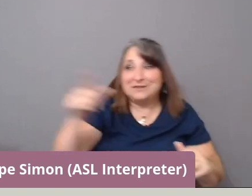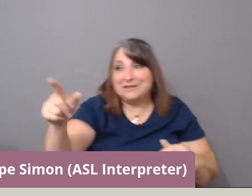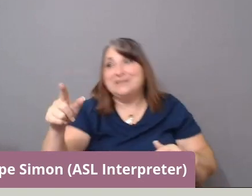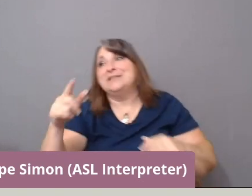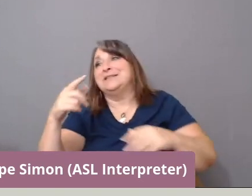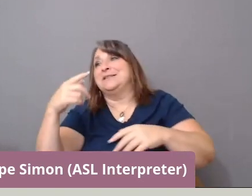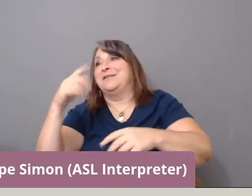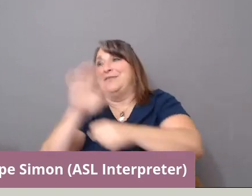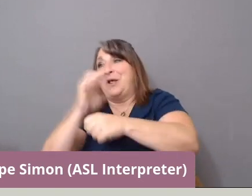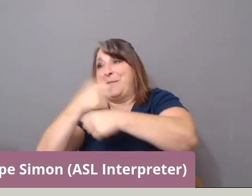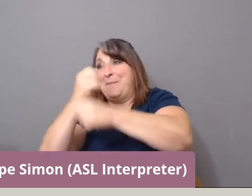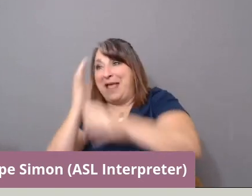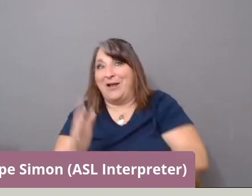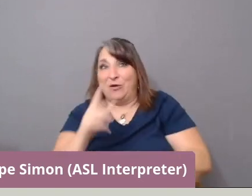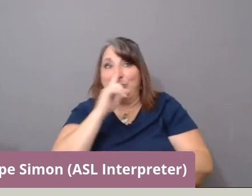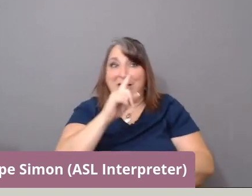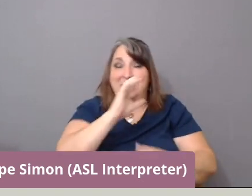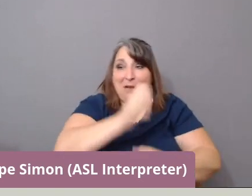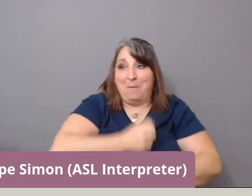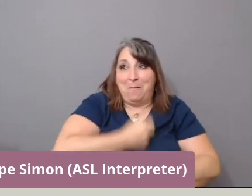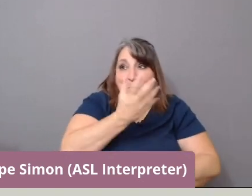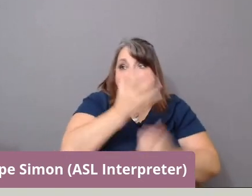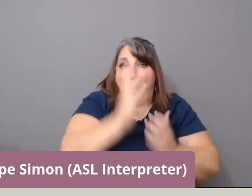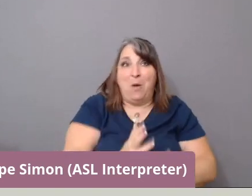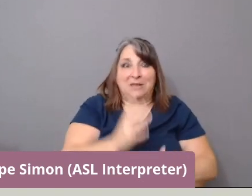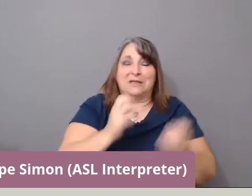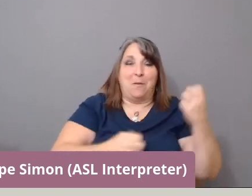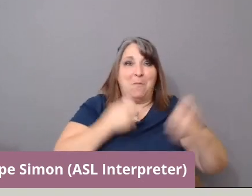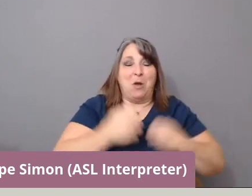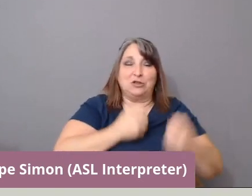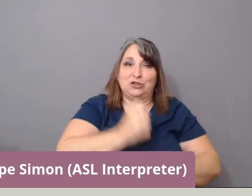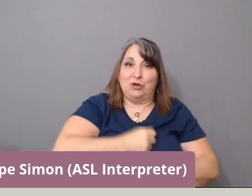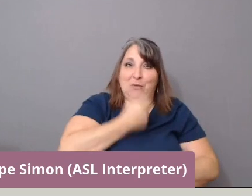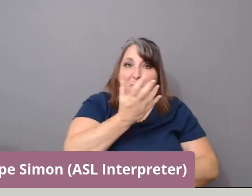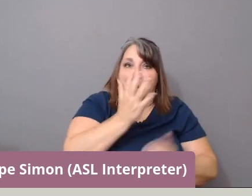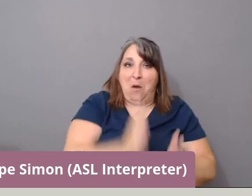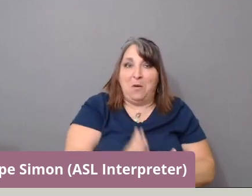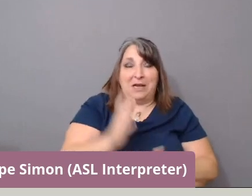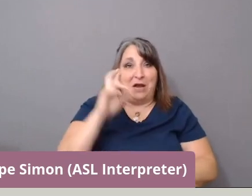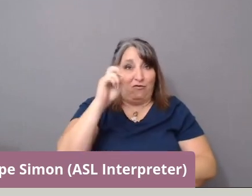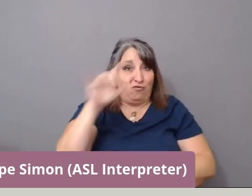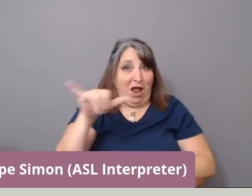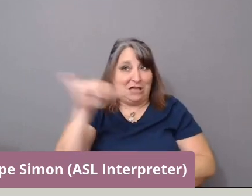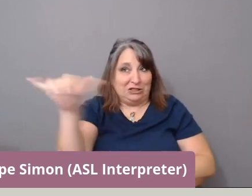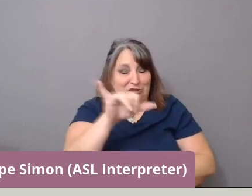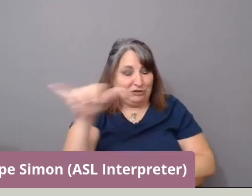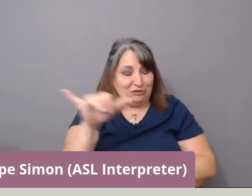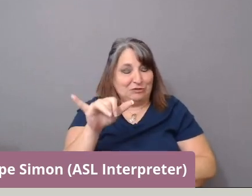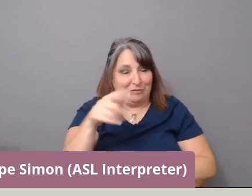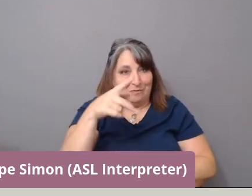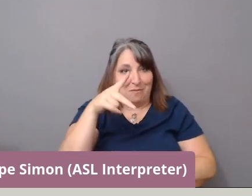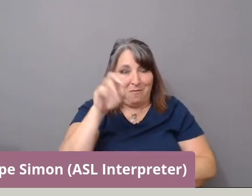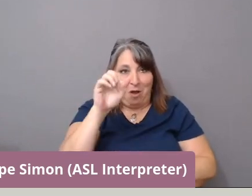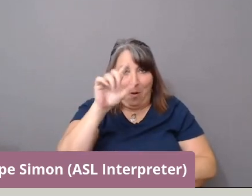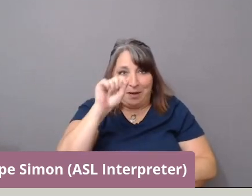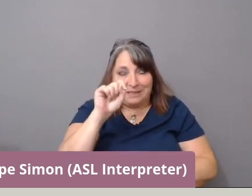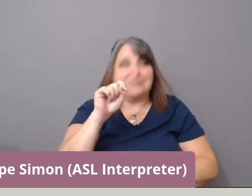Erin, you know, you're an emotional poet, and Rodney too. But let us bring the "Crip Camp" team up.